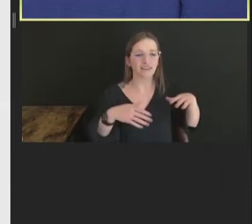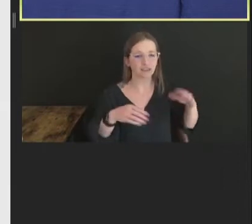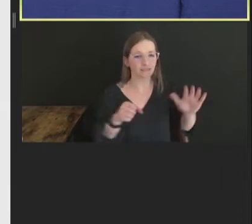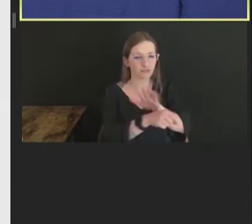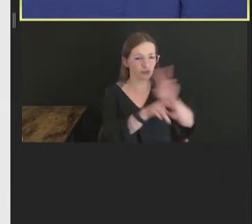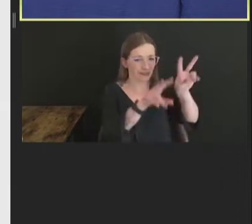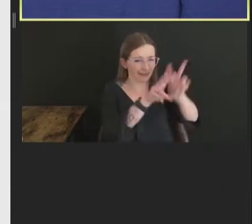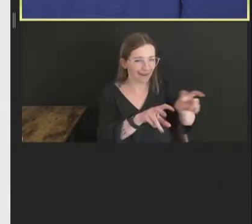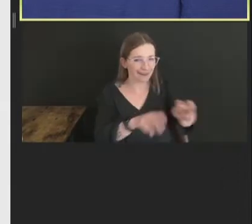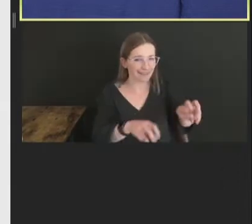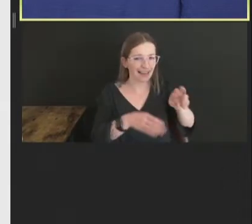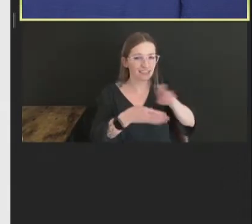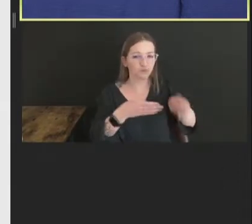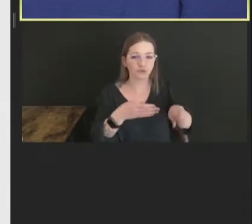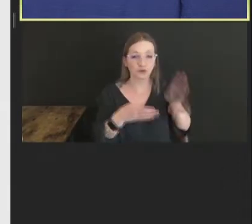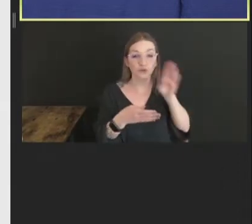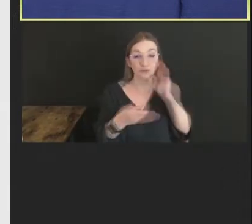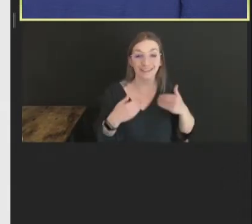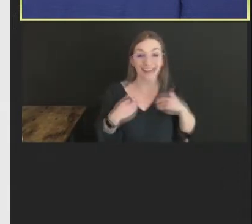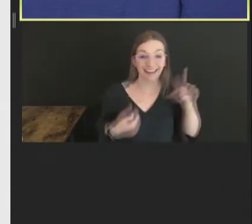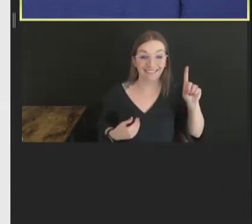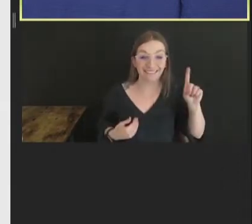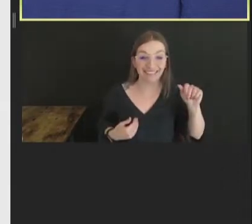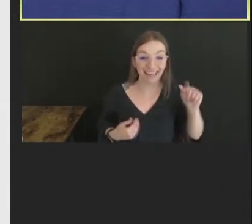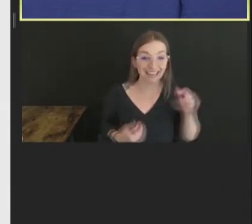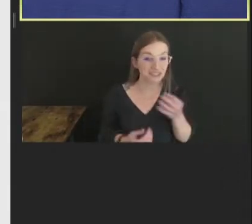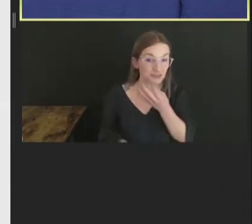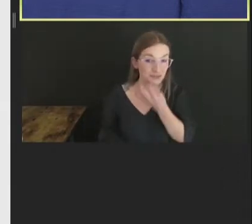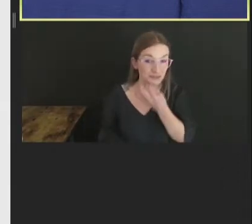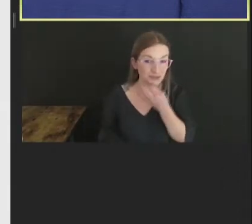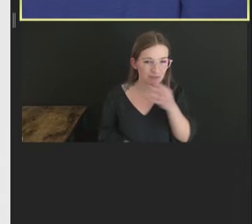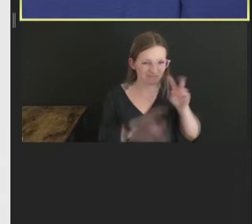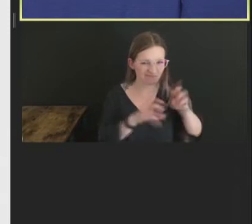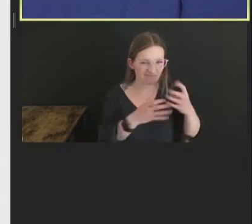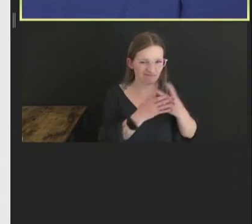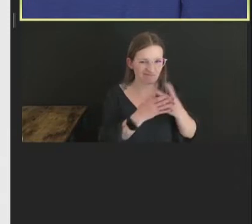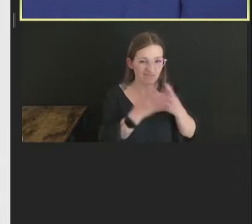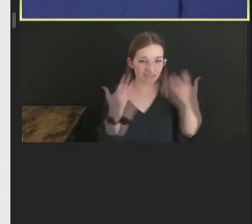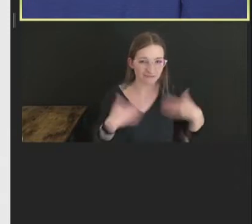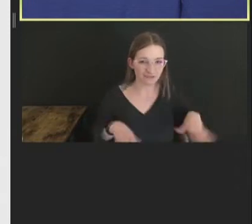we'll have that data quite soon. I forget the second part of the question. Robert Hopkins: Correlates of protection.